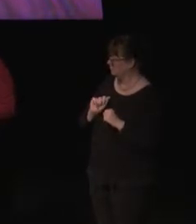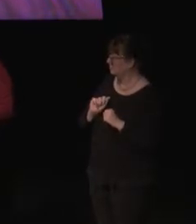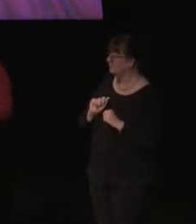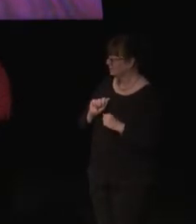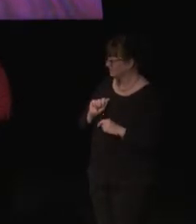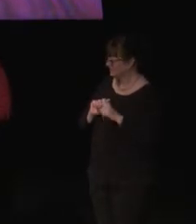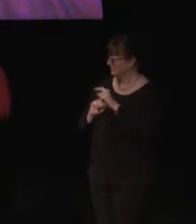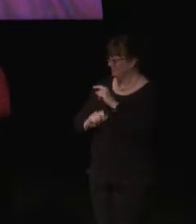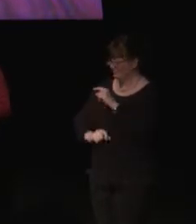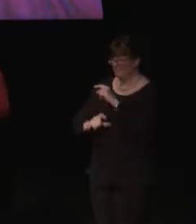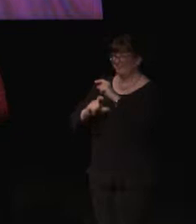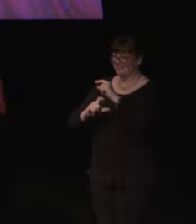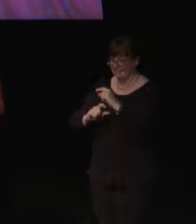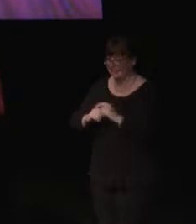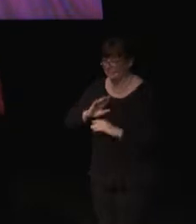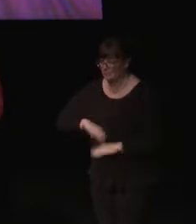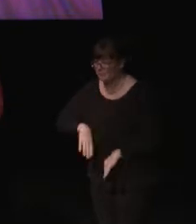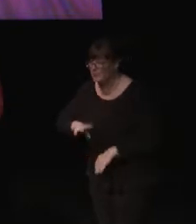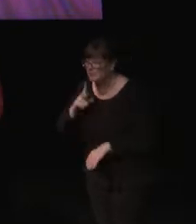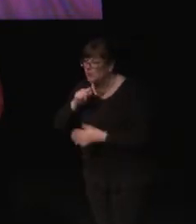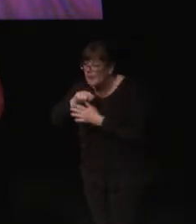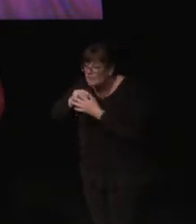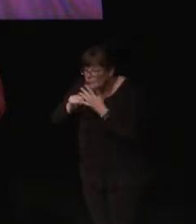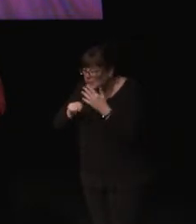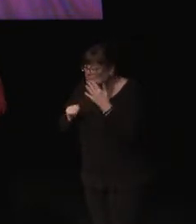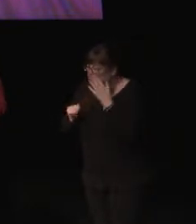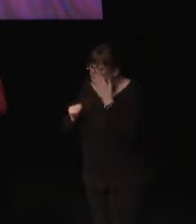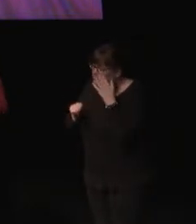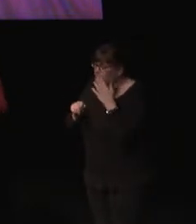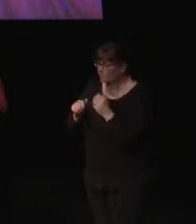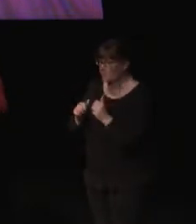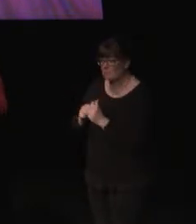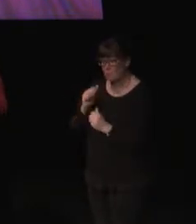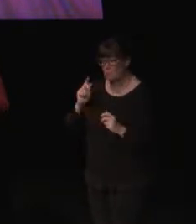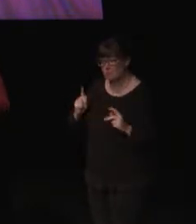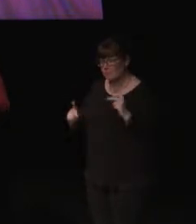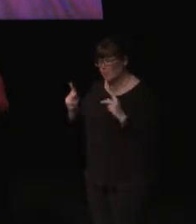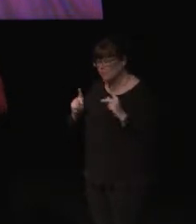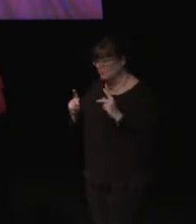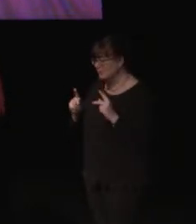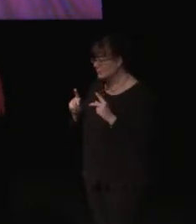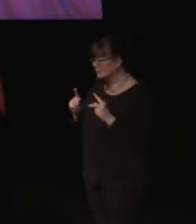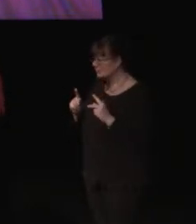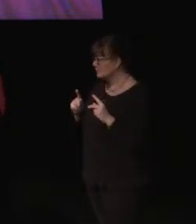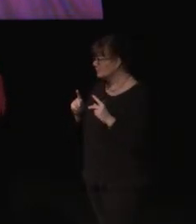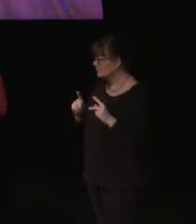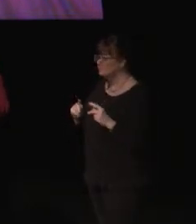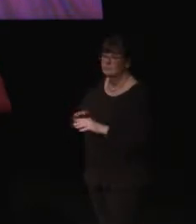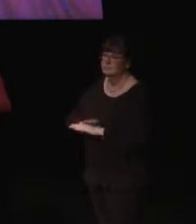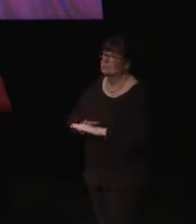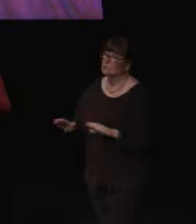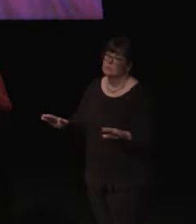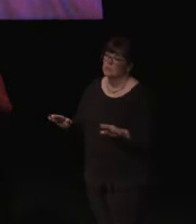A couple of things that most folks, that people should not do. Do not make up your own keyboard.